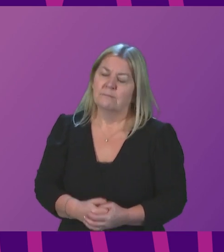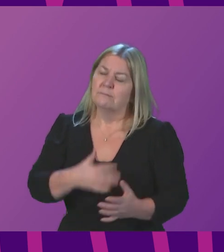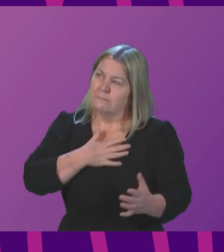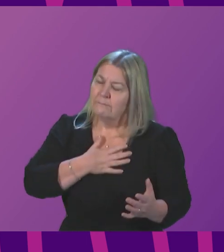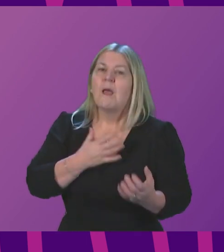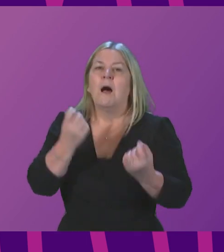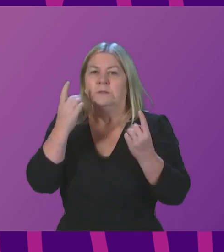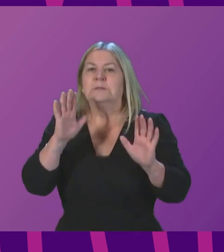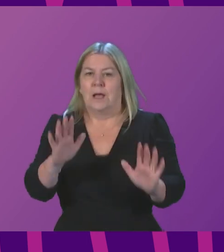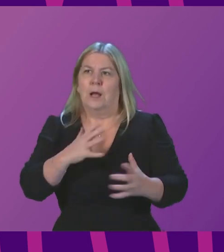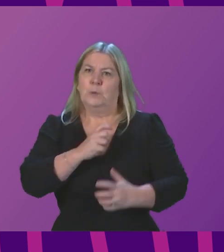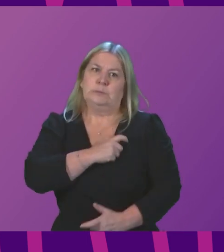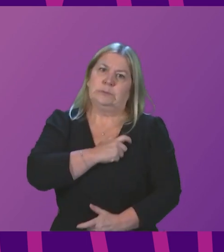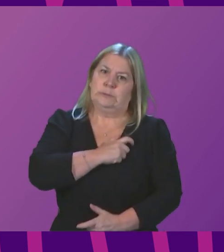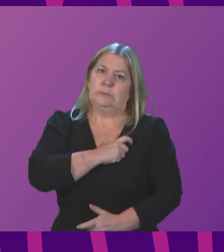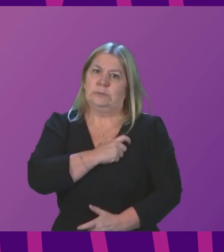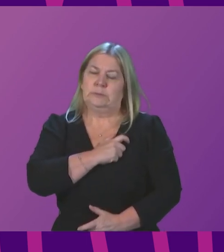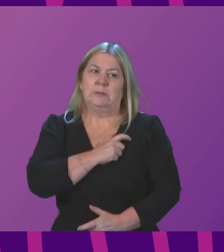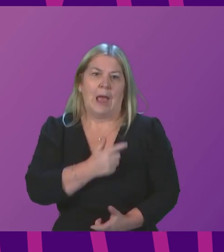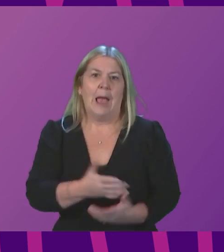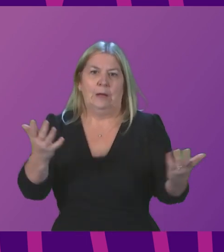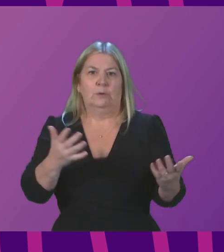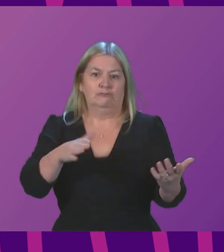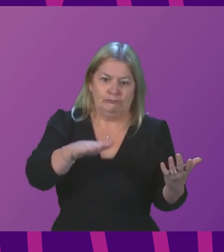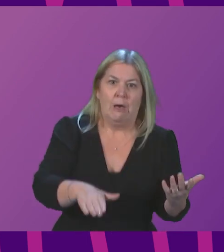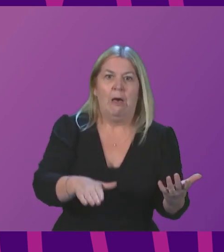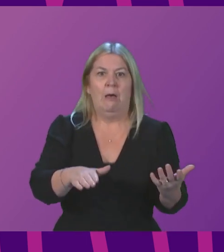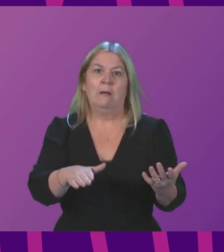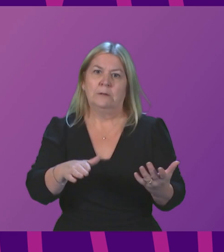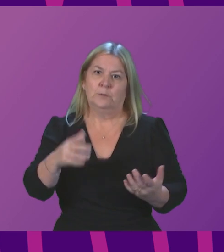a sick child will feel that anxiety and will not want it to be compounded by getting wrong